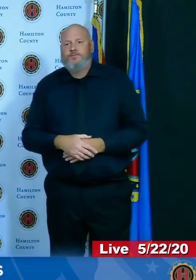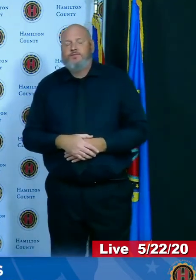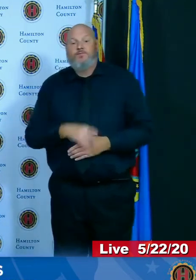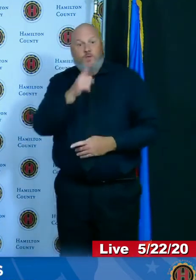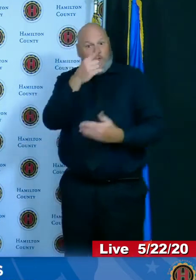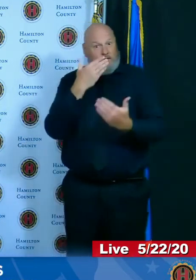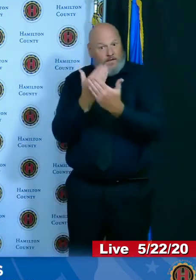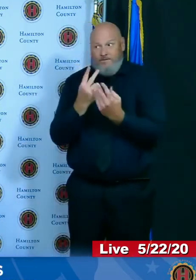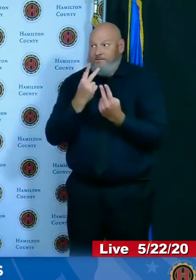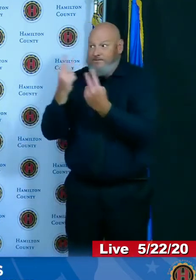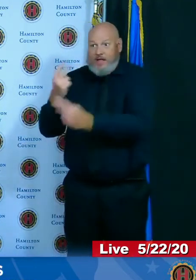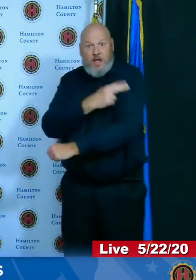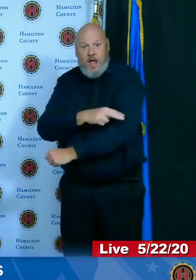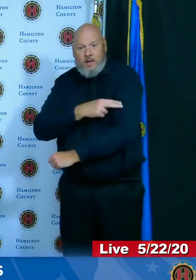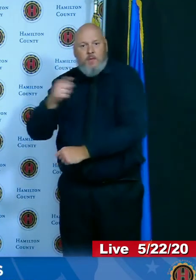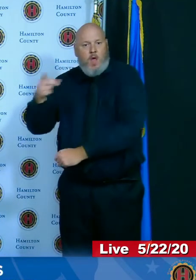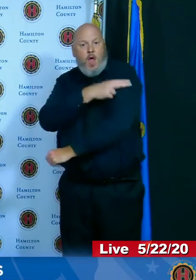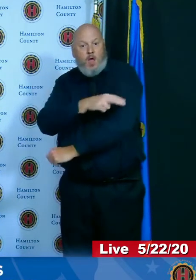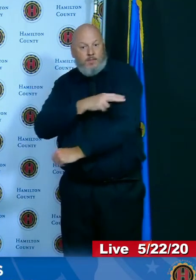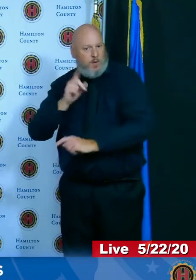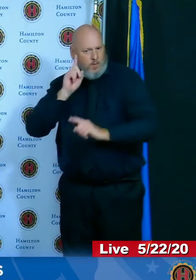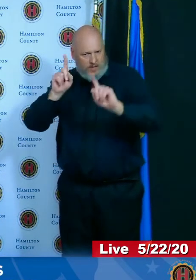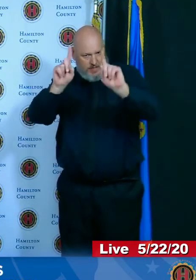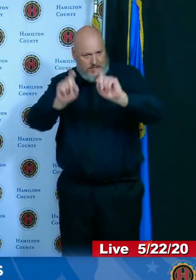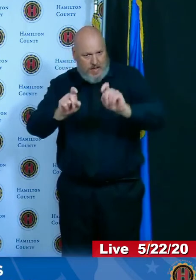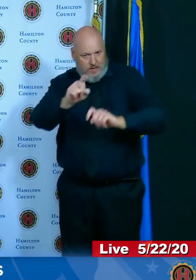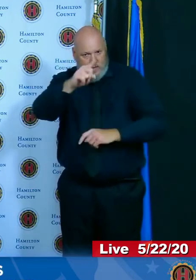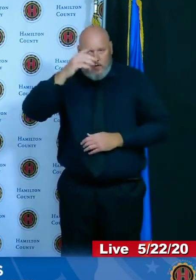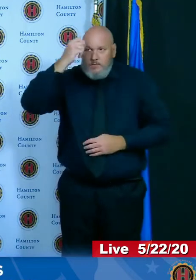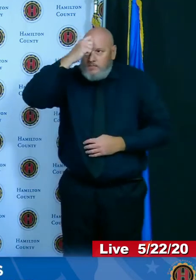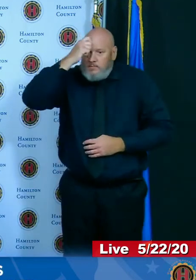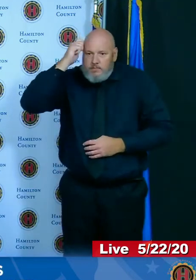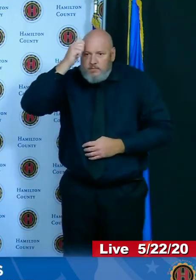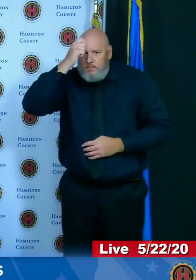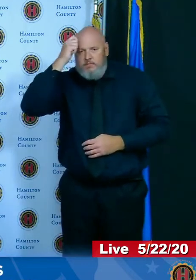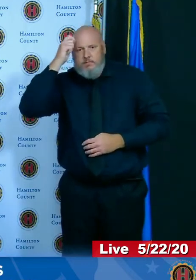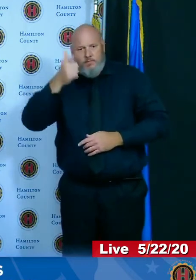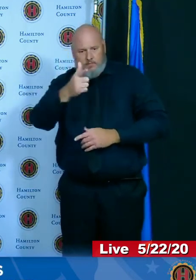after leaving rooms in hospital buildings if you are planning to make a